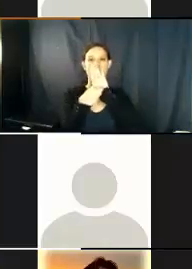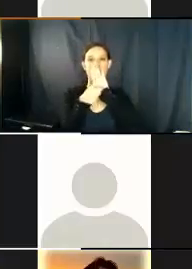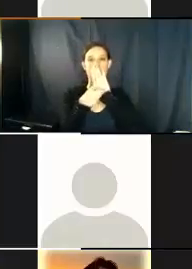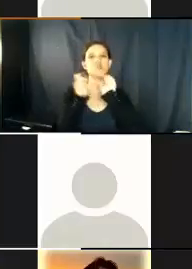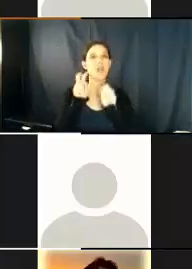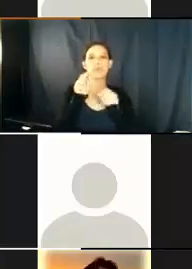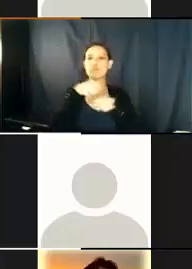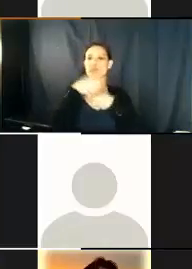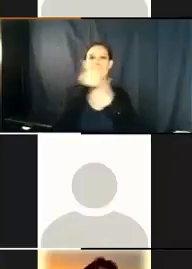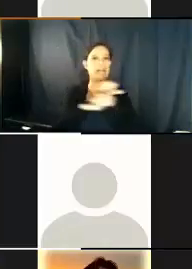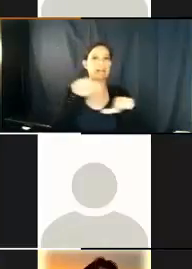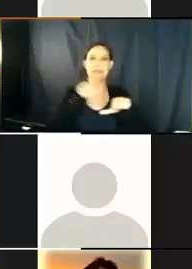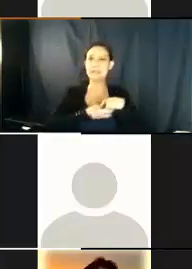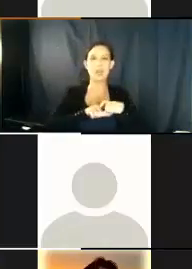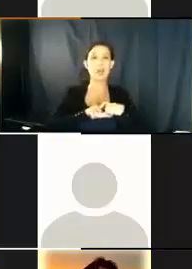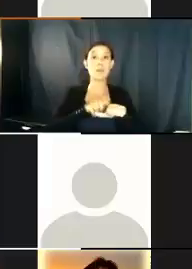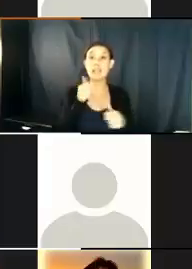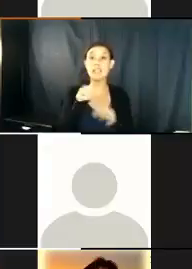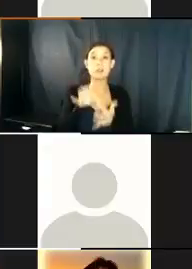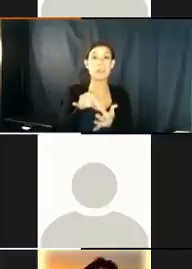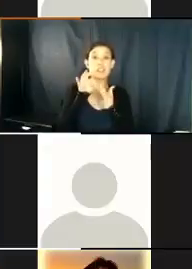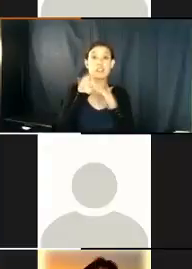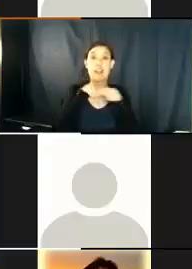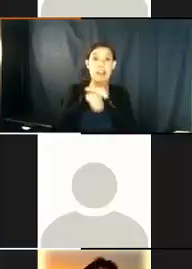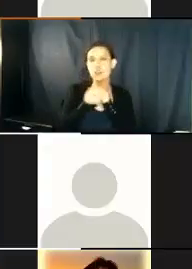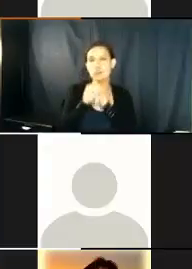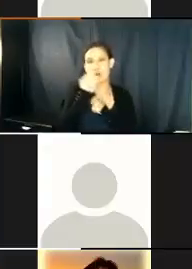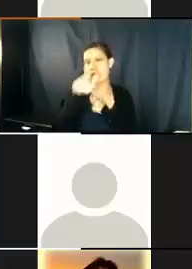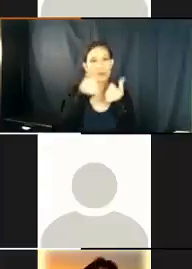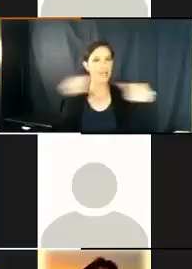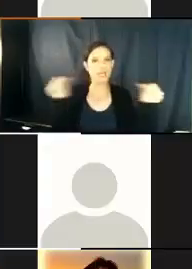The course demo does it need in a login page, and there's a lesson from a number of our